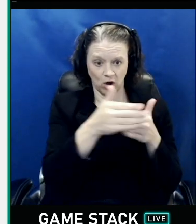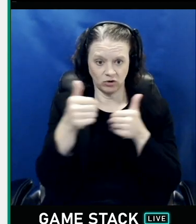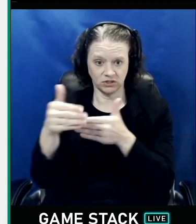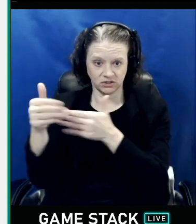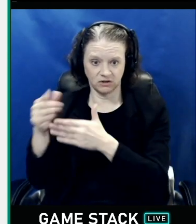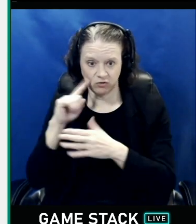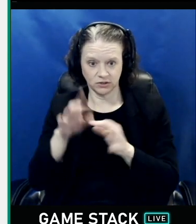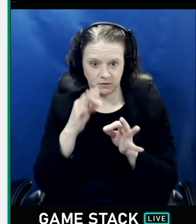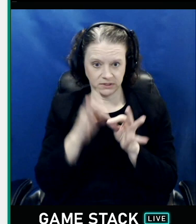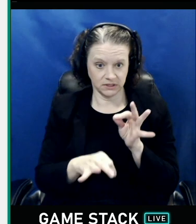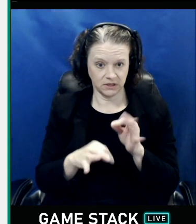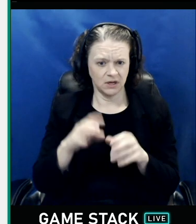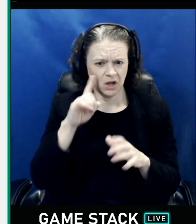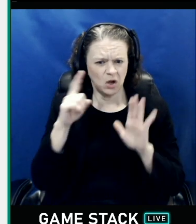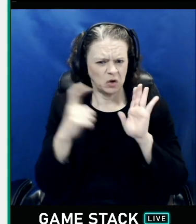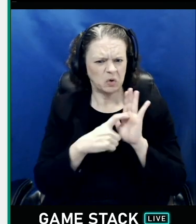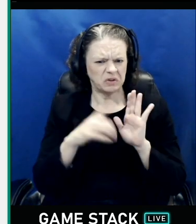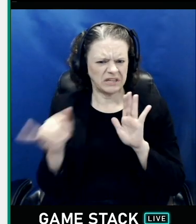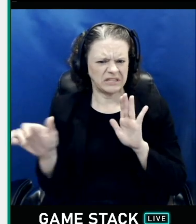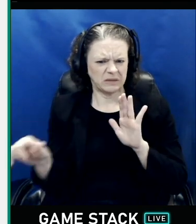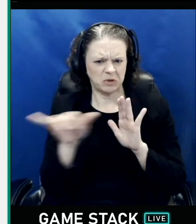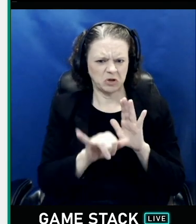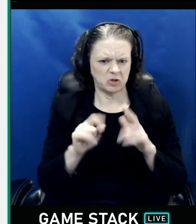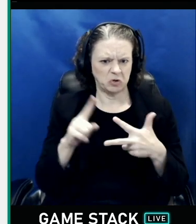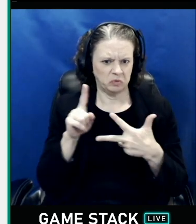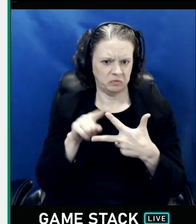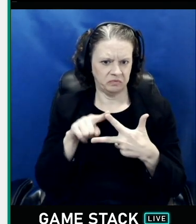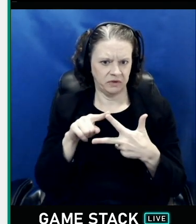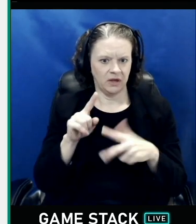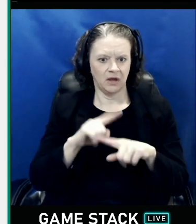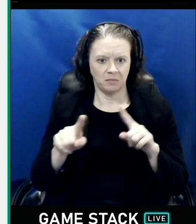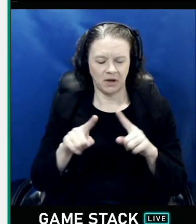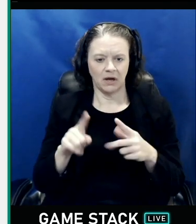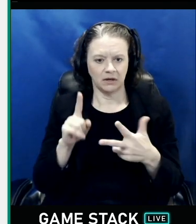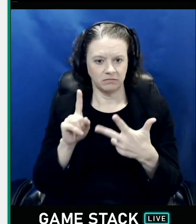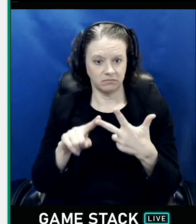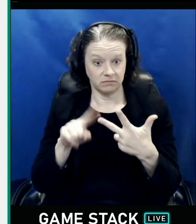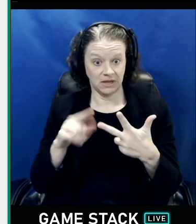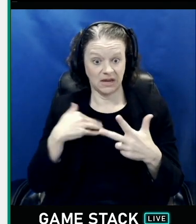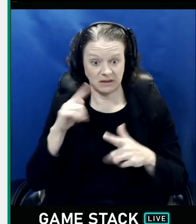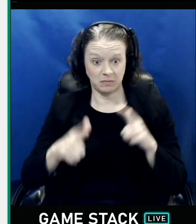Note, each quadrant looks similar to Matisse. However, Castle Peak has a much larger IO die with